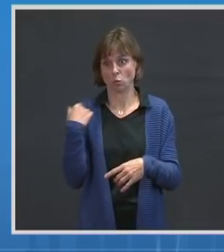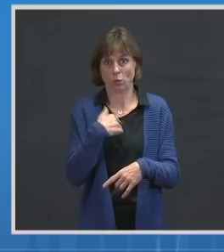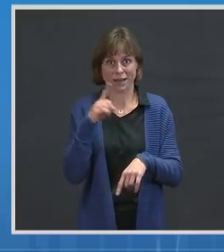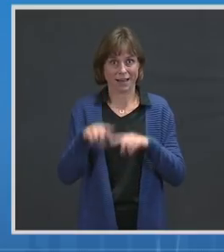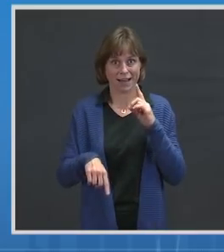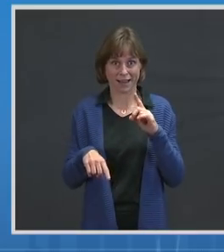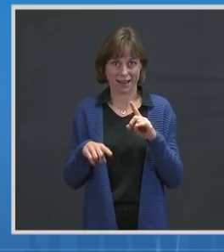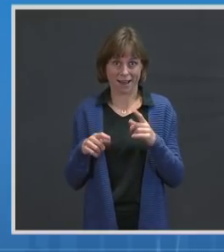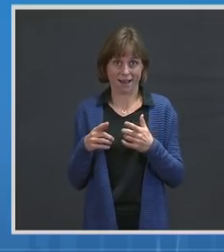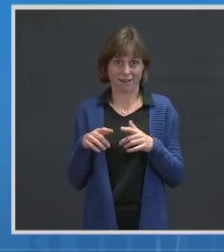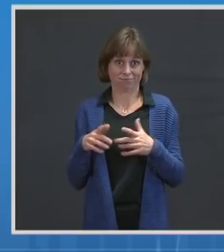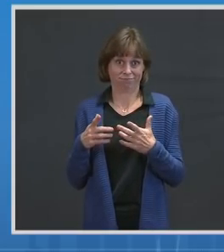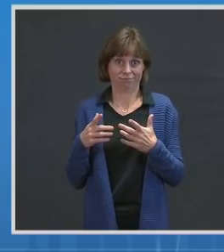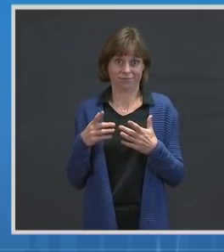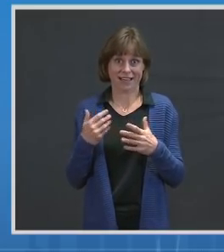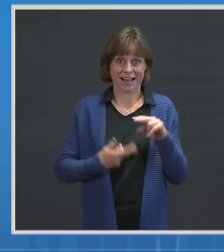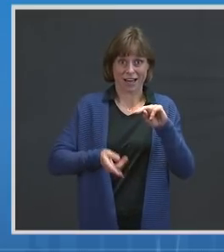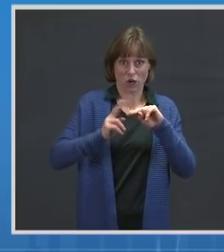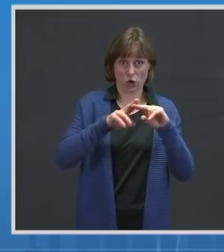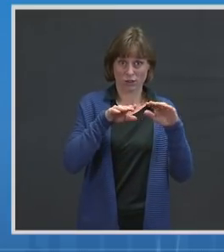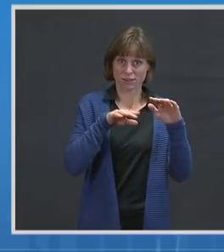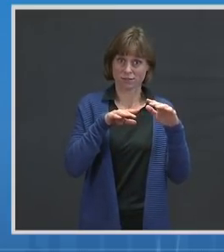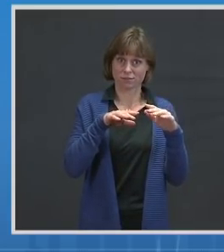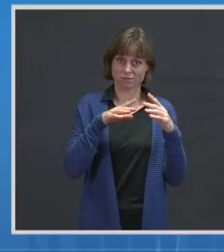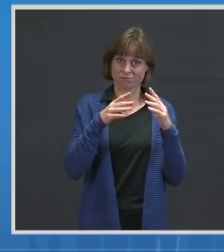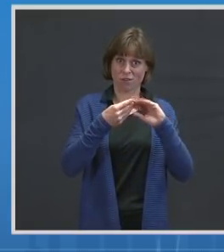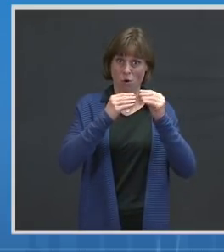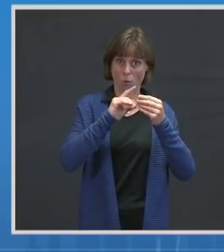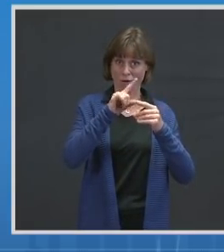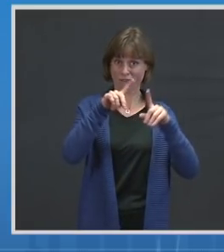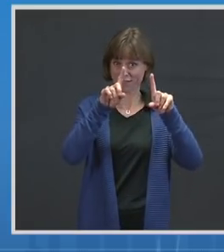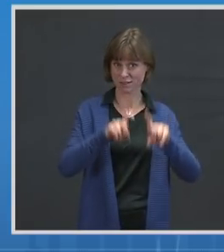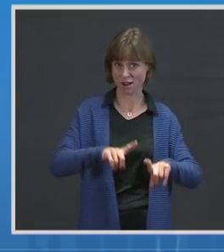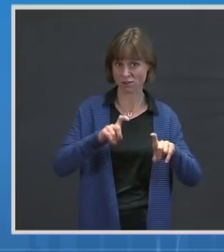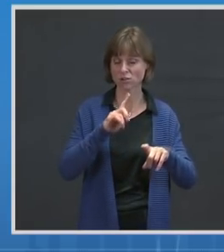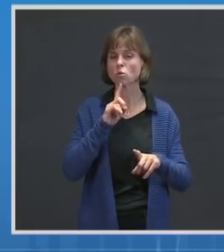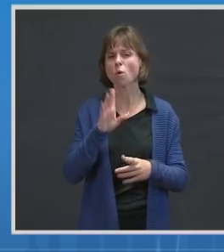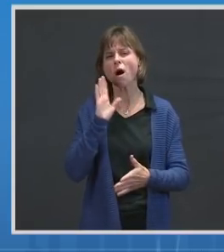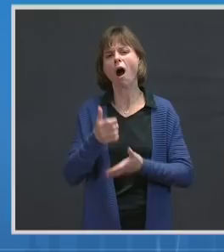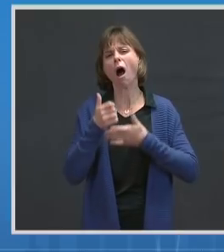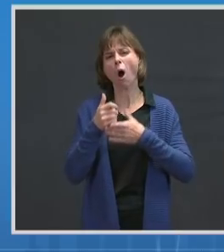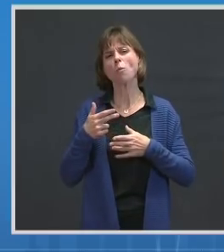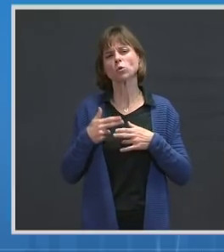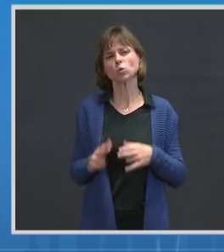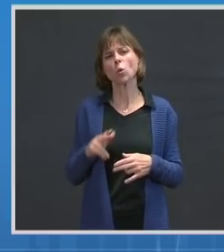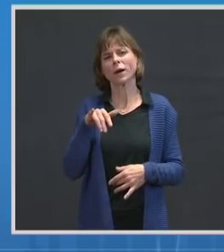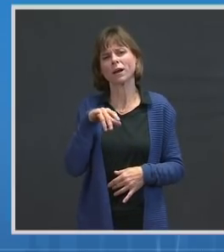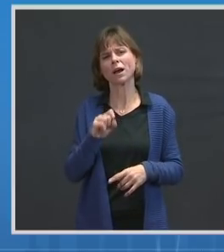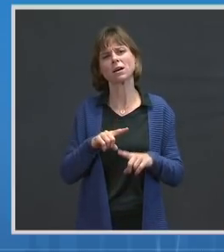To be clear, these resources are a significant help in the short term, but they are far from what's necessary to meet the need